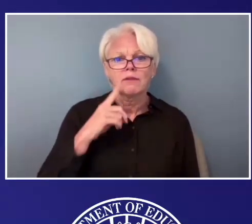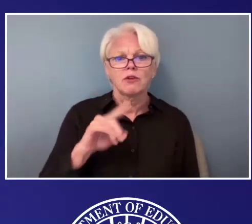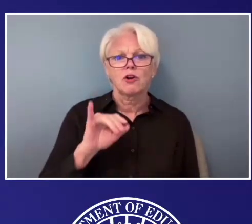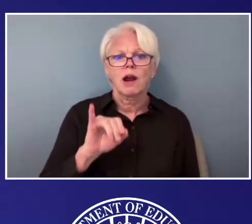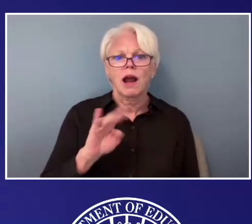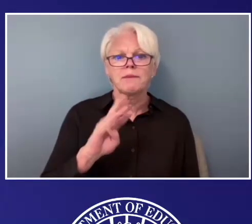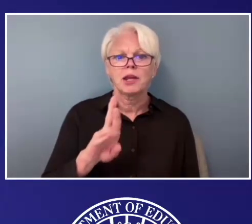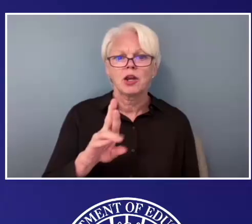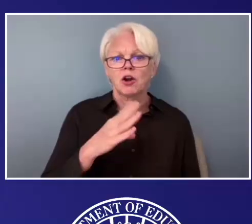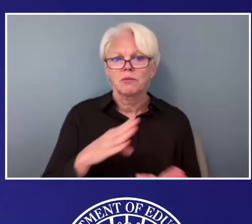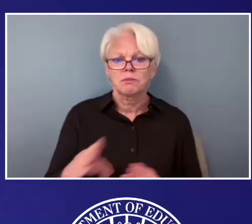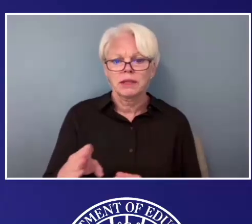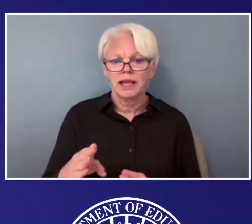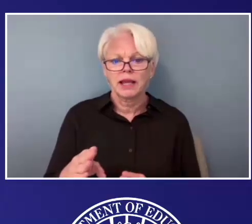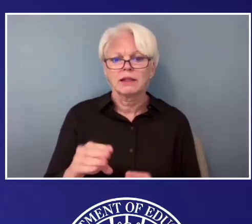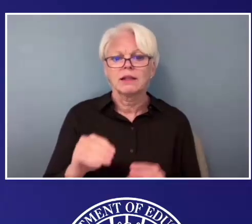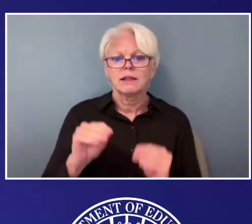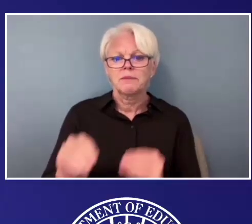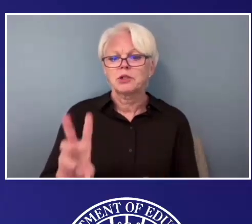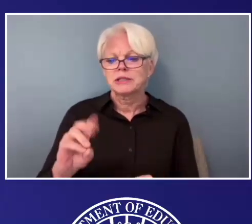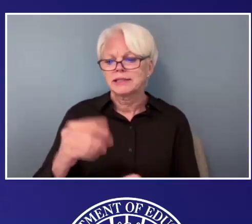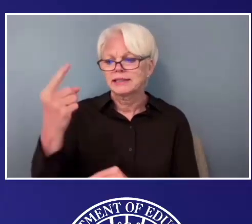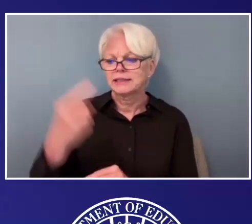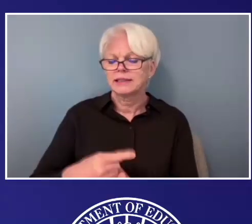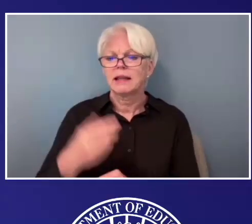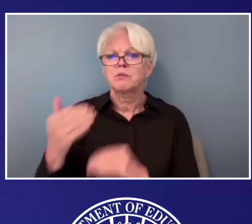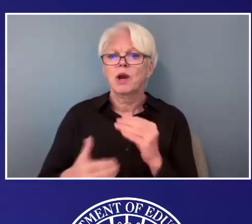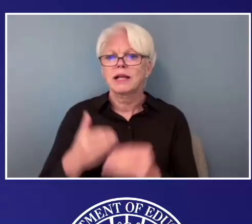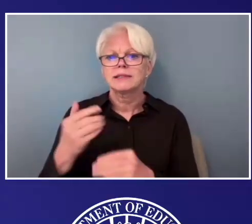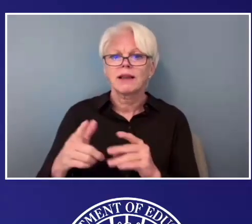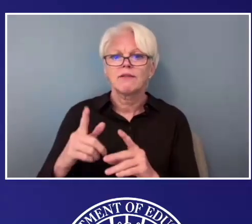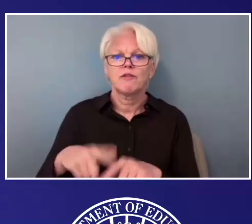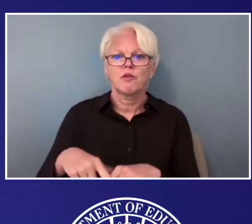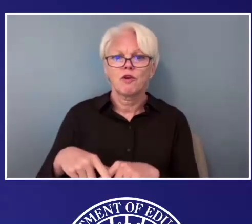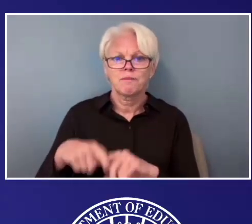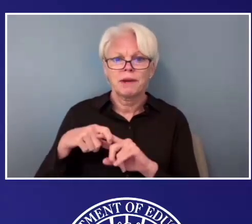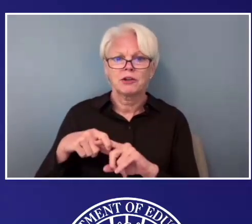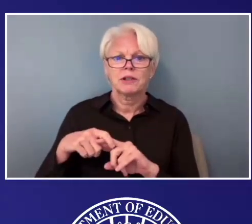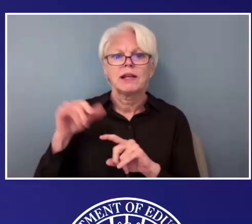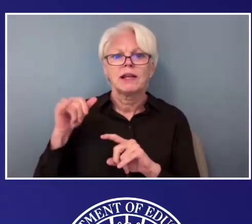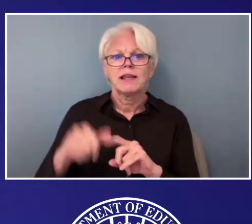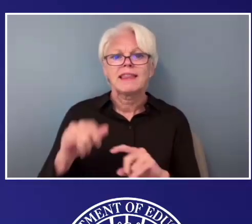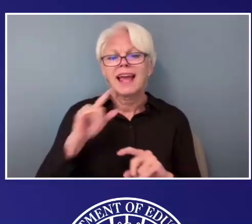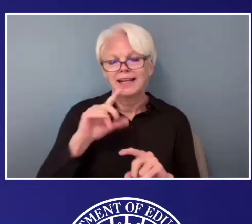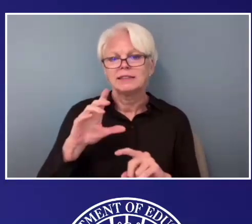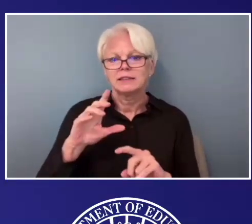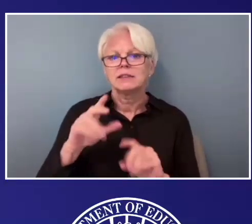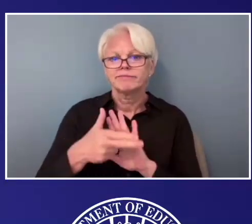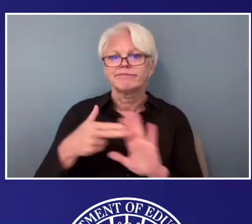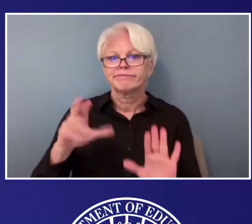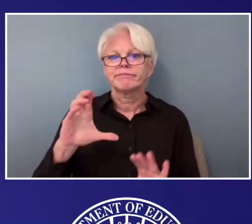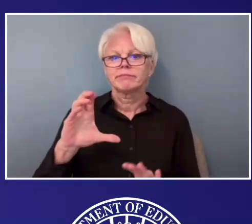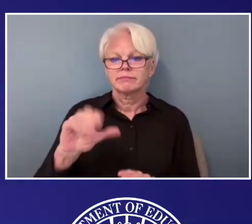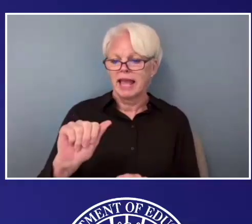they're put in a 60-day processing forbearance, which is classified as an administrative forbearance. But I'm